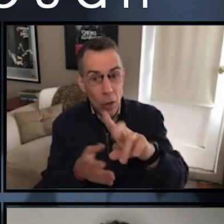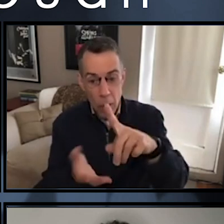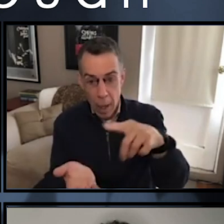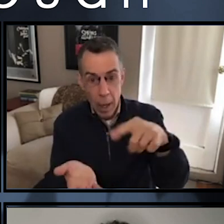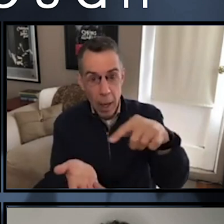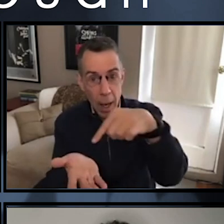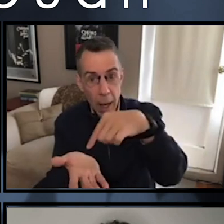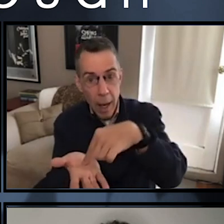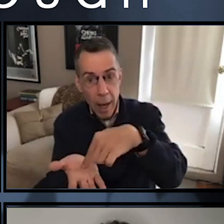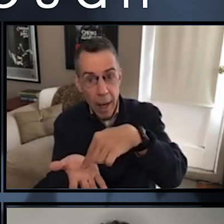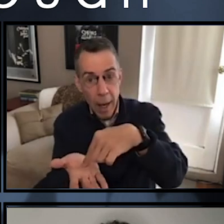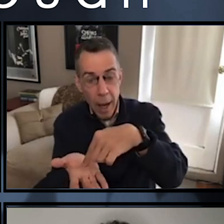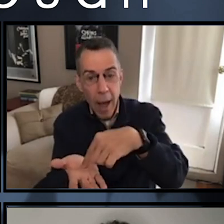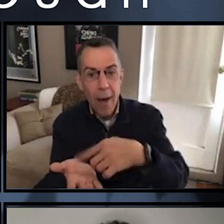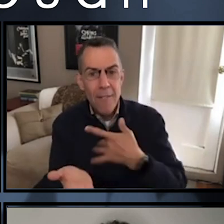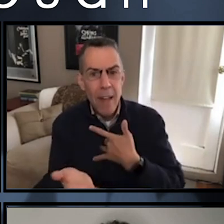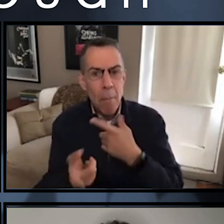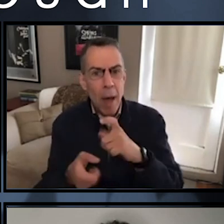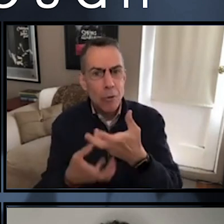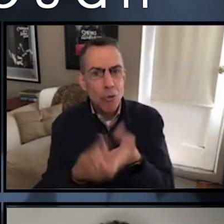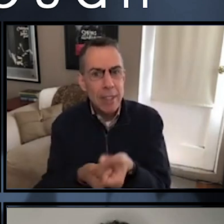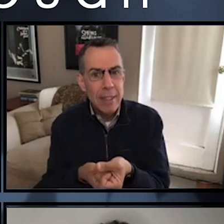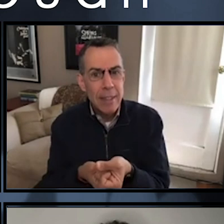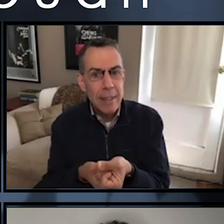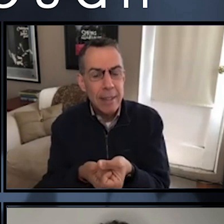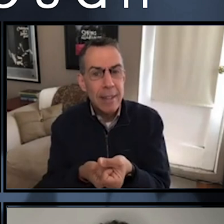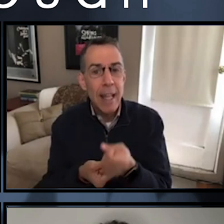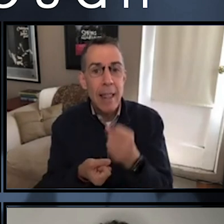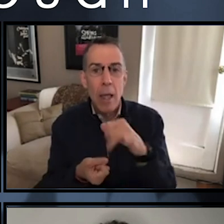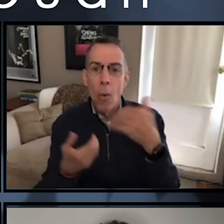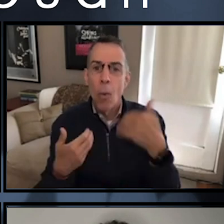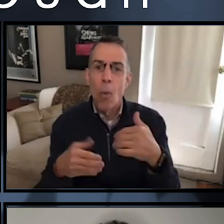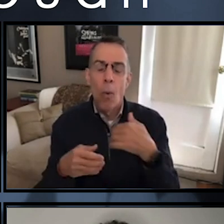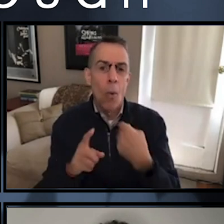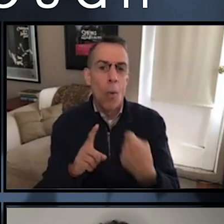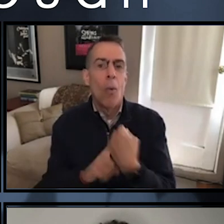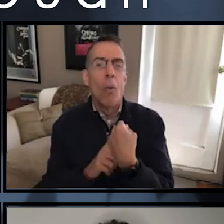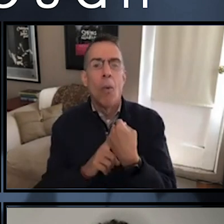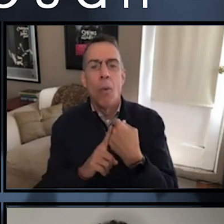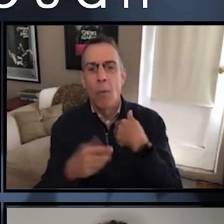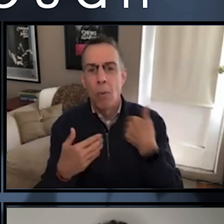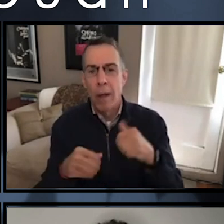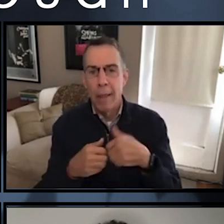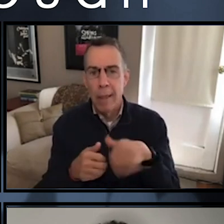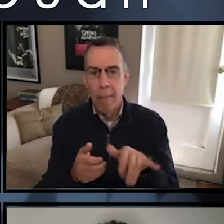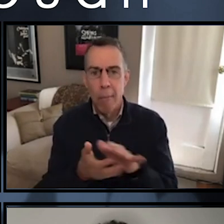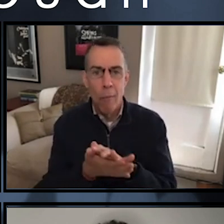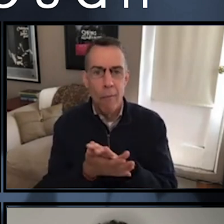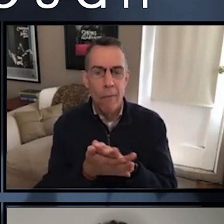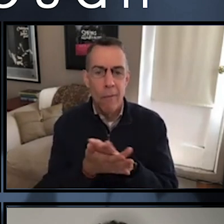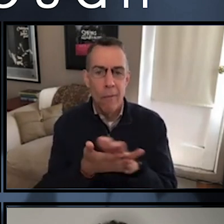that trust. And that was the most profound moment in this short film to me, and there are many profound moments. And so I would like to start with you,